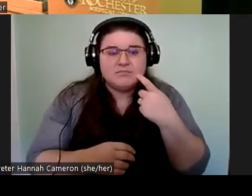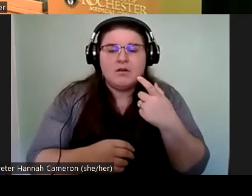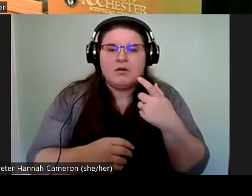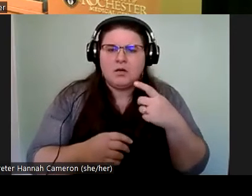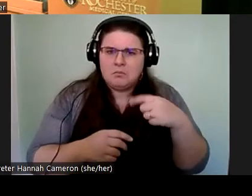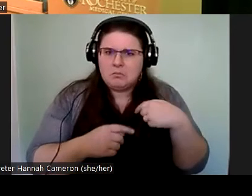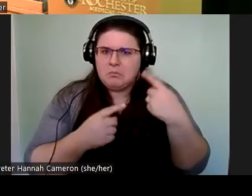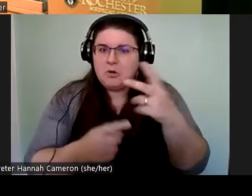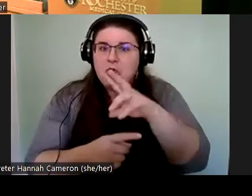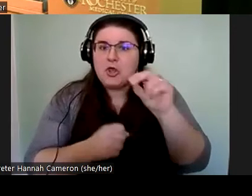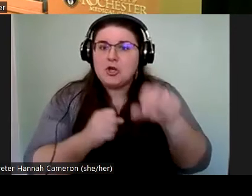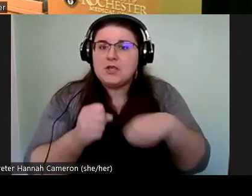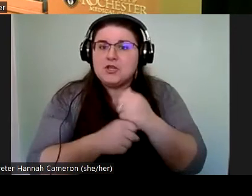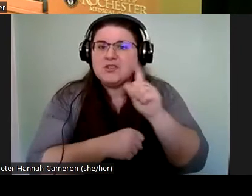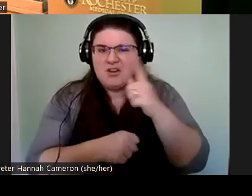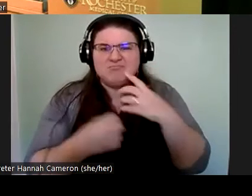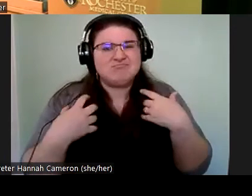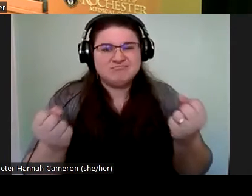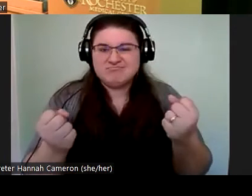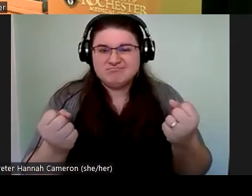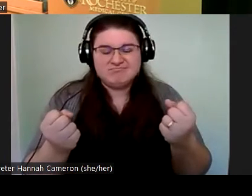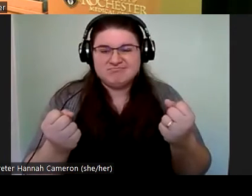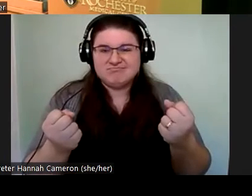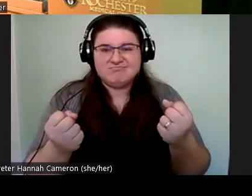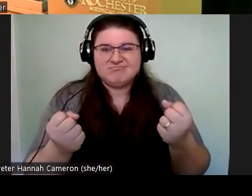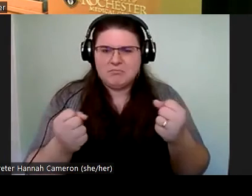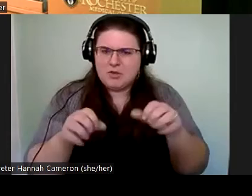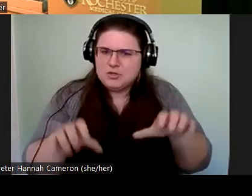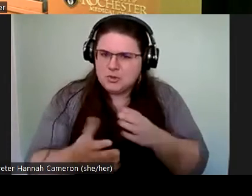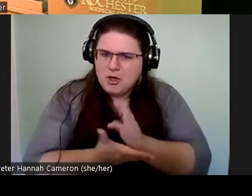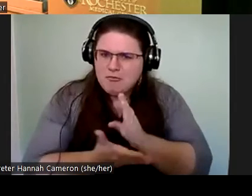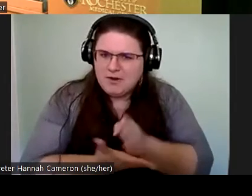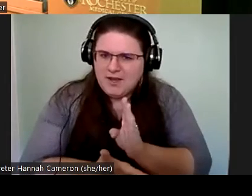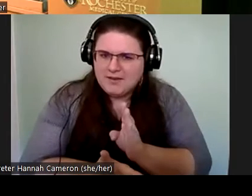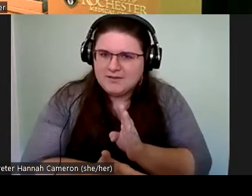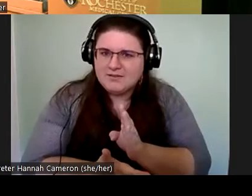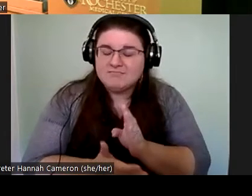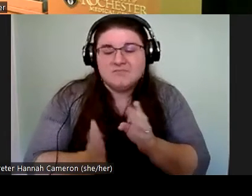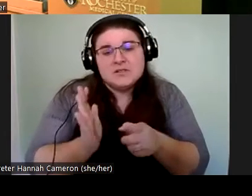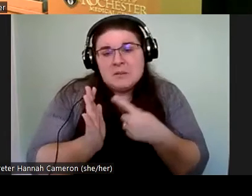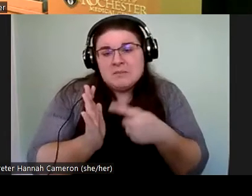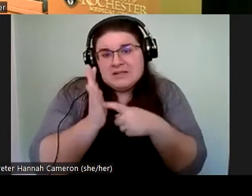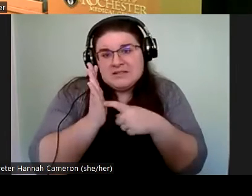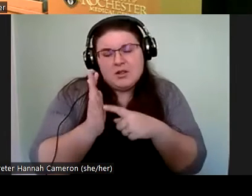they recover and and they and they do okay and so sometimes it does take a long time but I I really